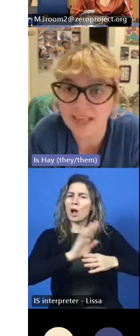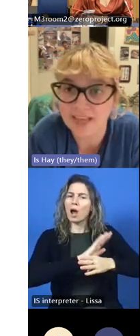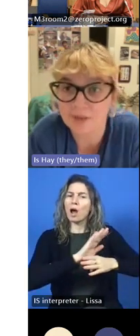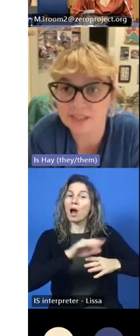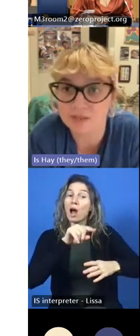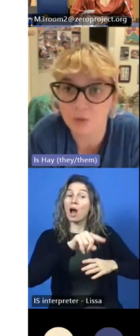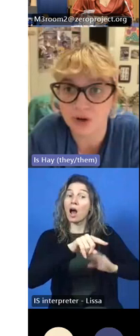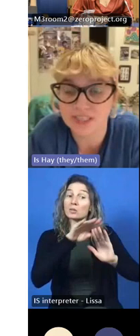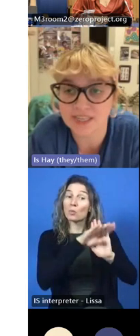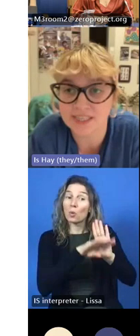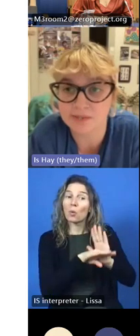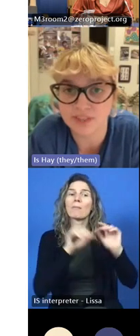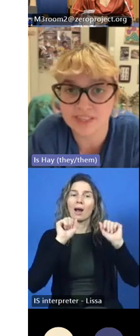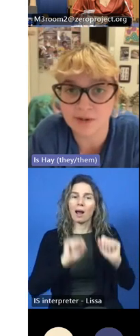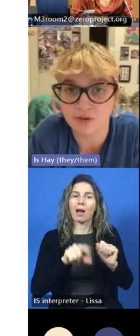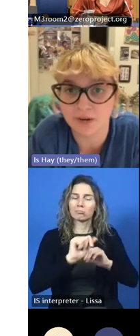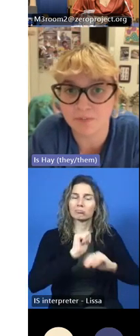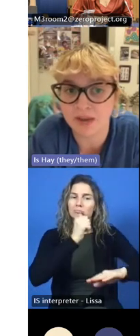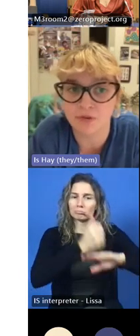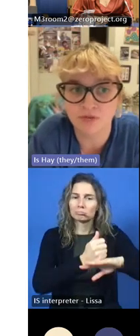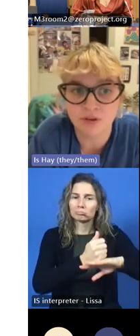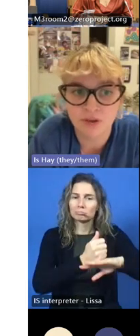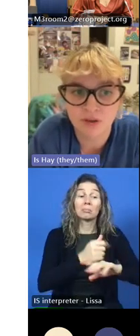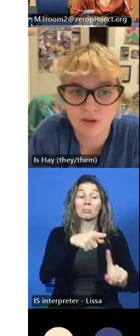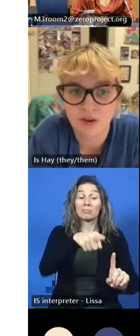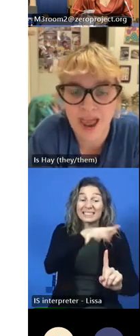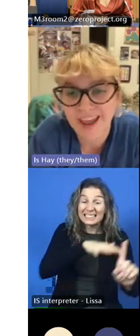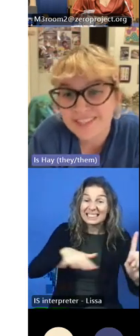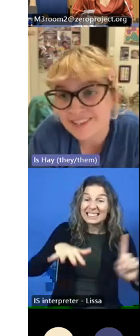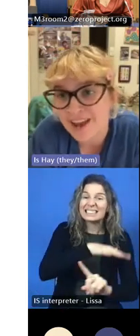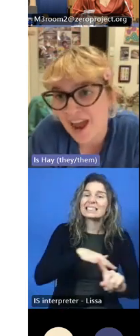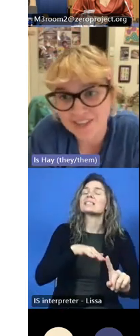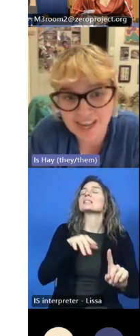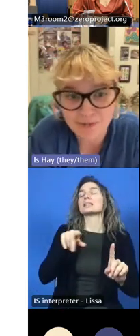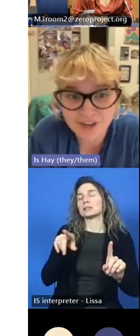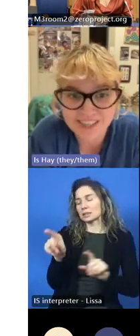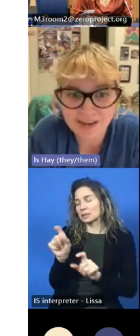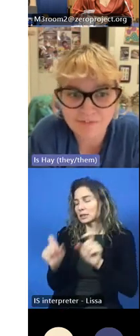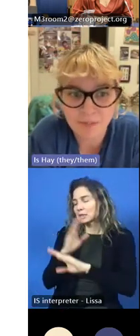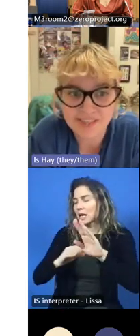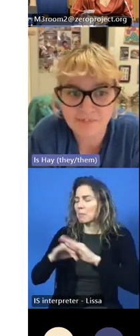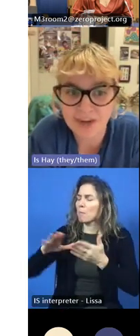to make their spaces more accessible for young people. And our disabled young team members have